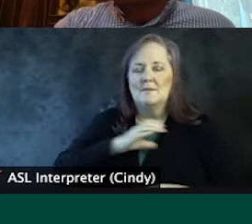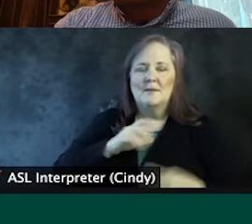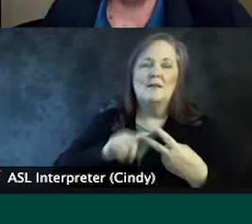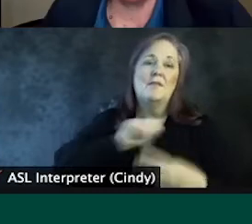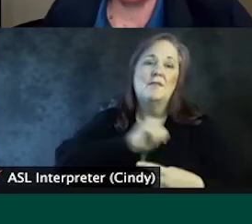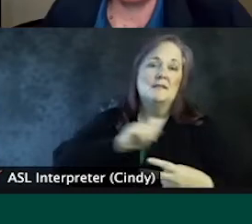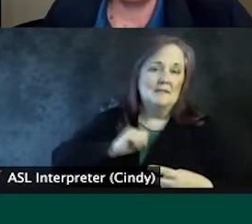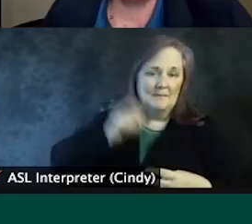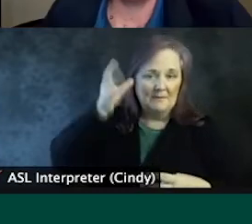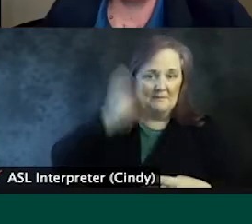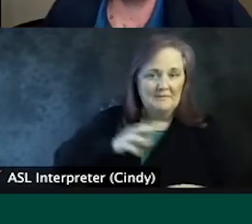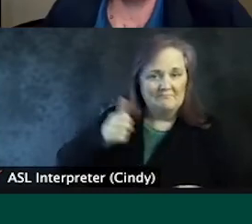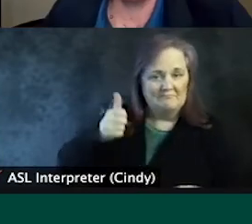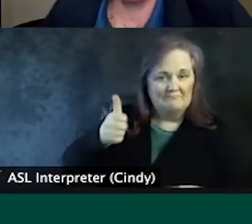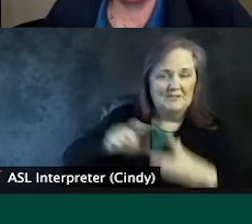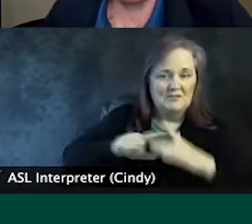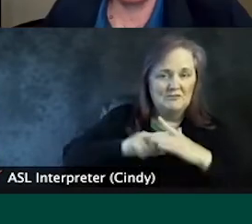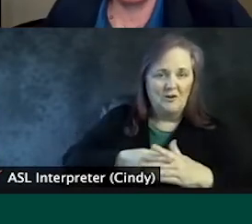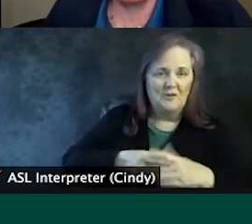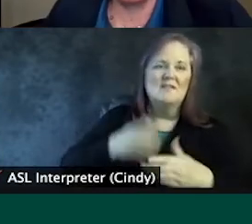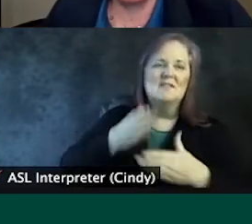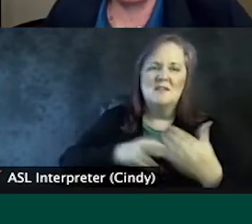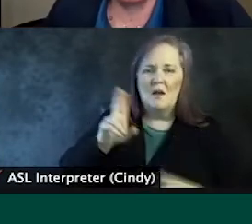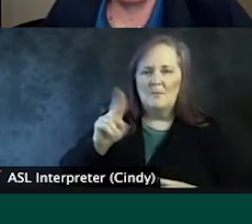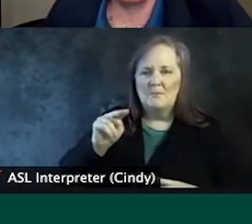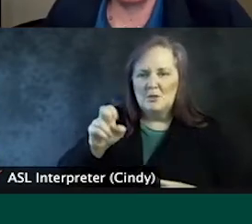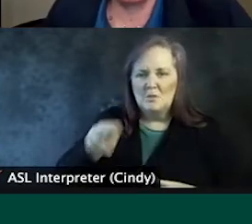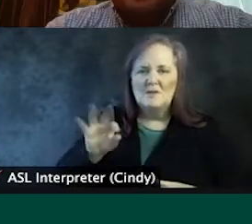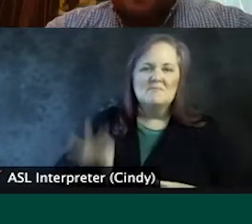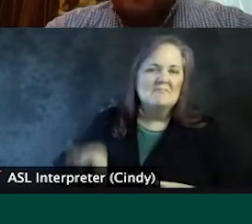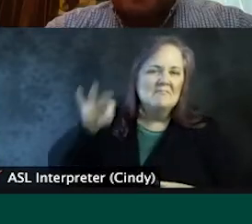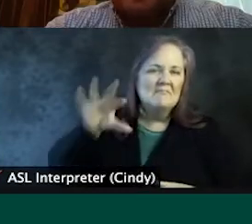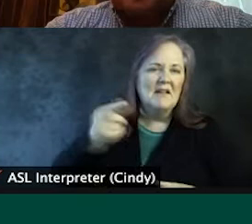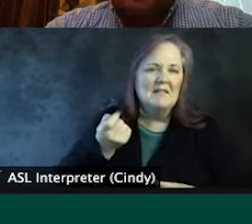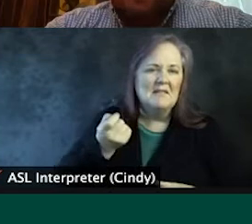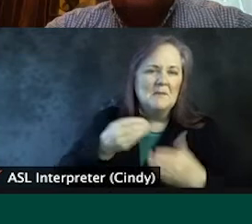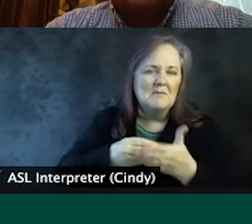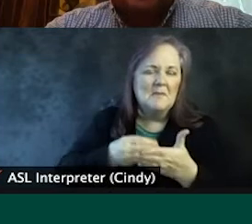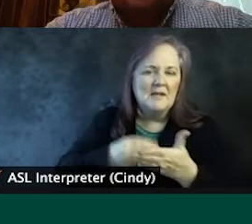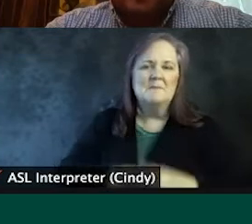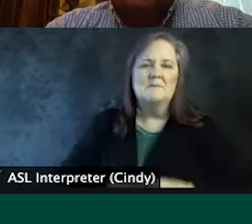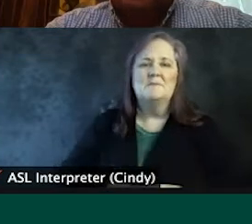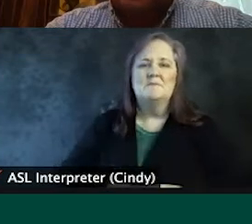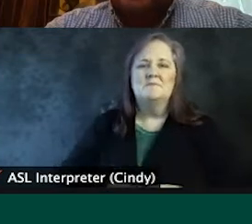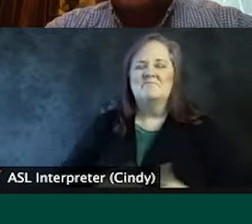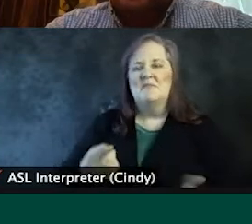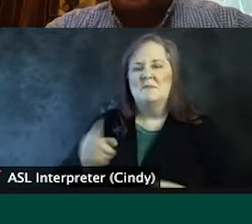Okay, great. How many other states have done something similar? There's several states -- I forget, I'm I don't quite remember the exact number.